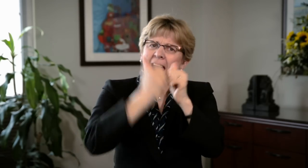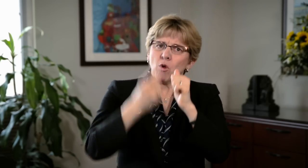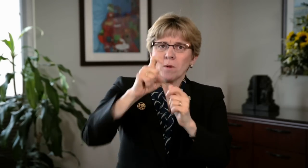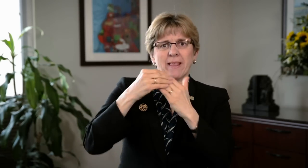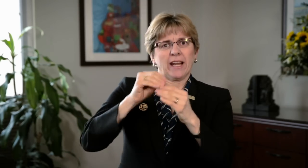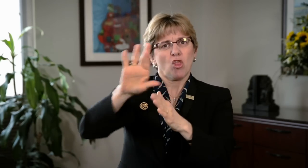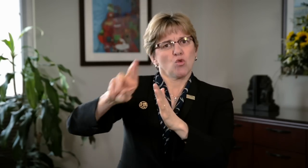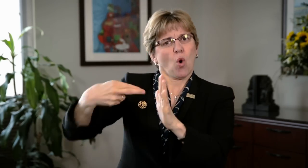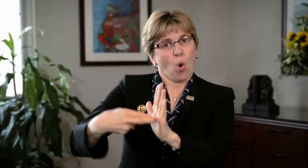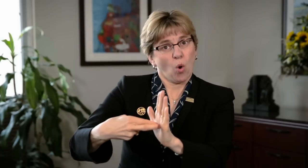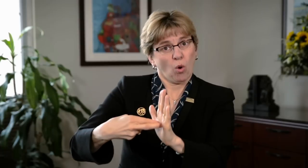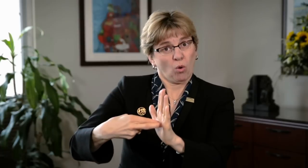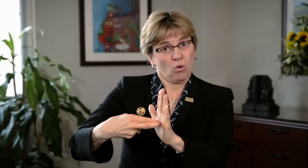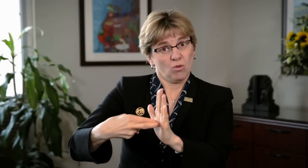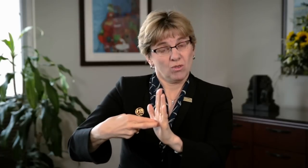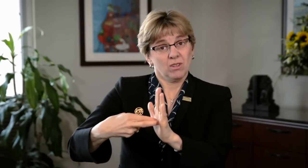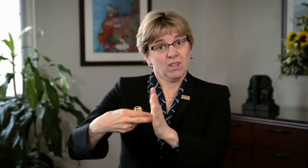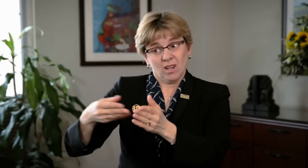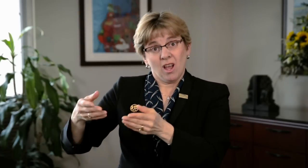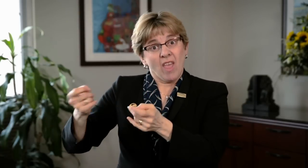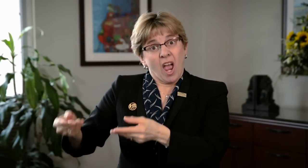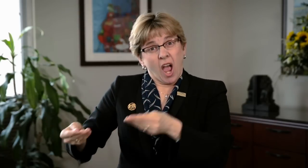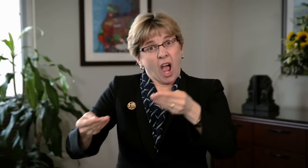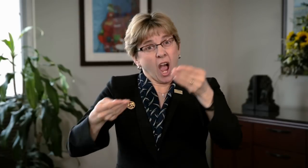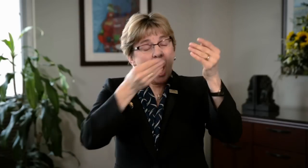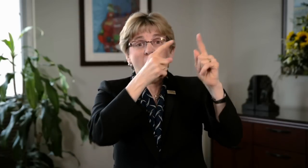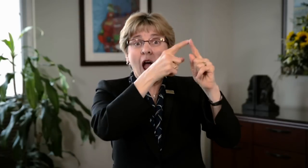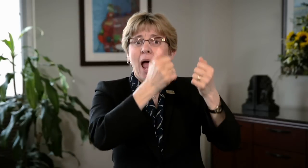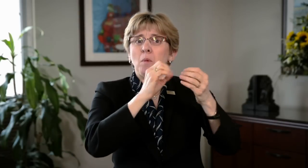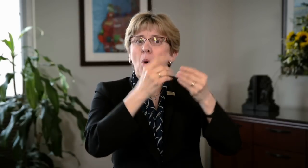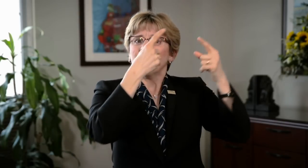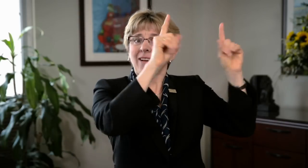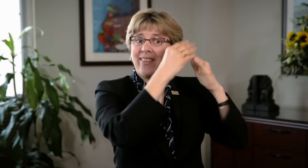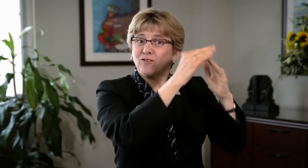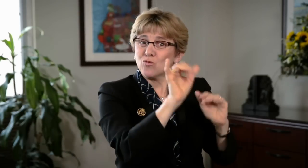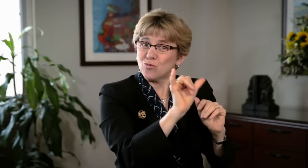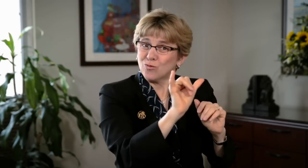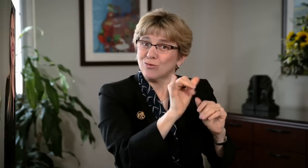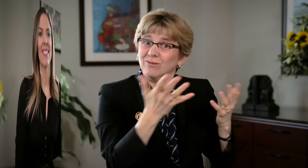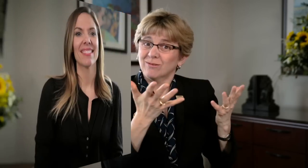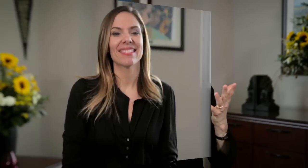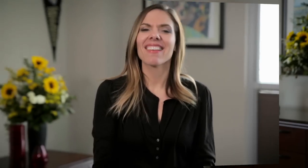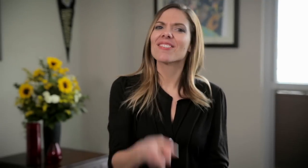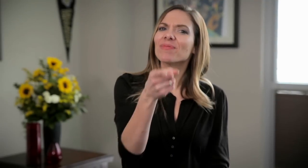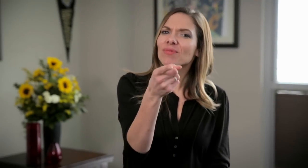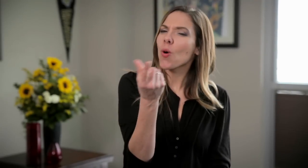Everyone must lead in their own roles. As the leadership passes up the ladder, everyone will be more successful.